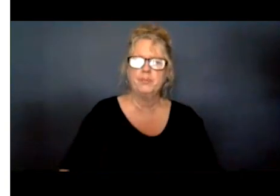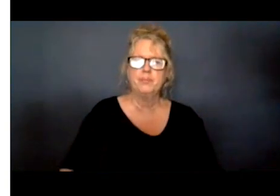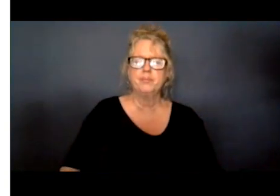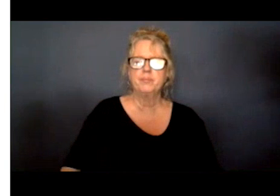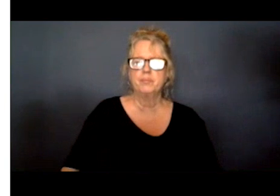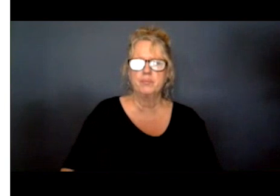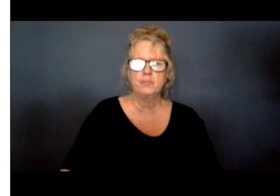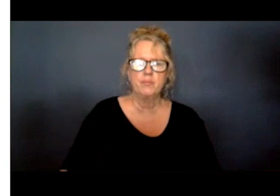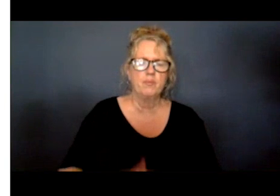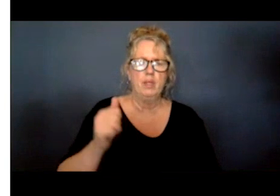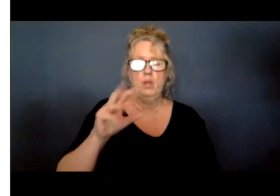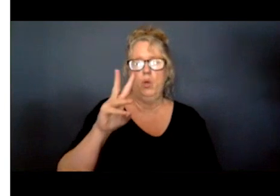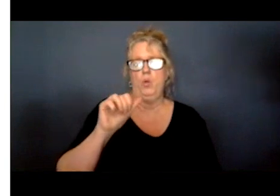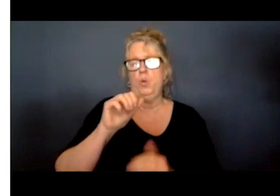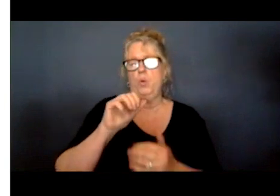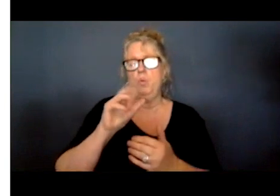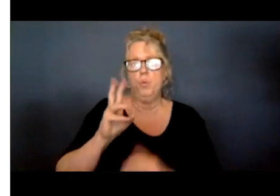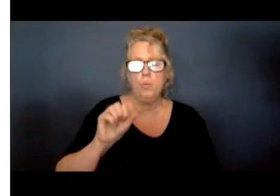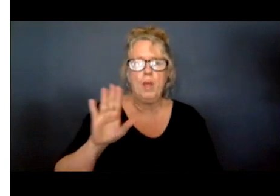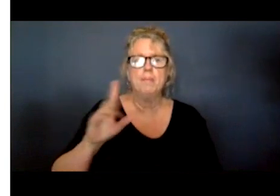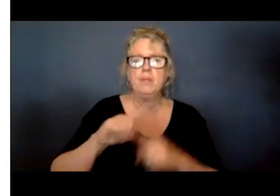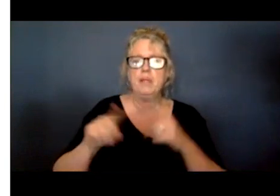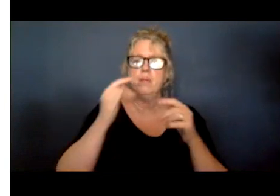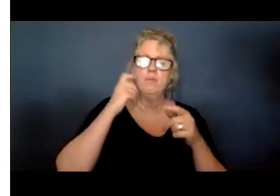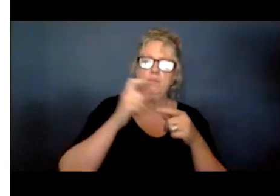Web browsers offer extensions and settings for text enlargement,